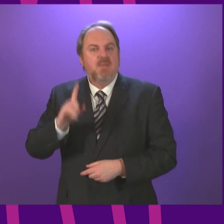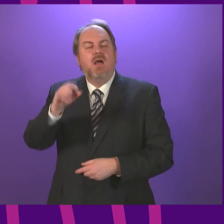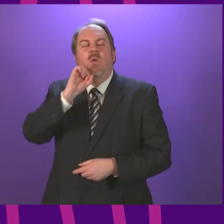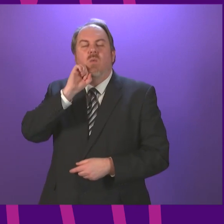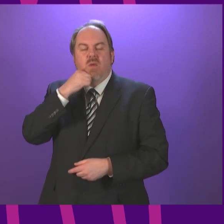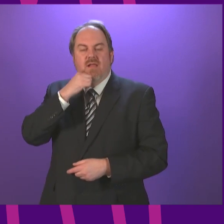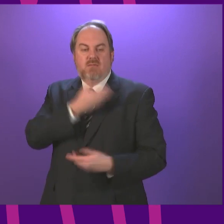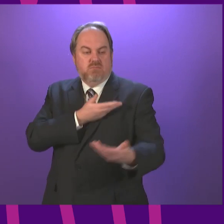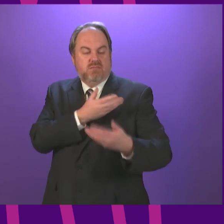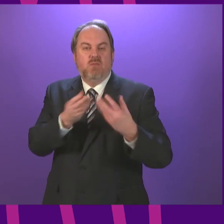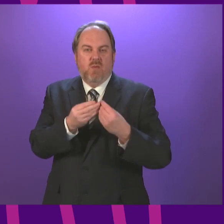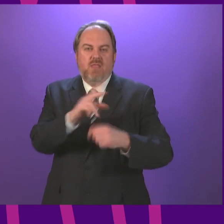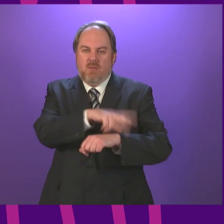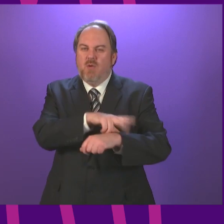the two football clubs that are involved and Glasgow City Council.